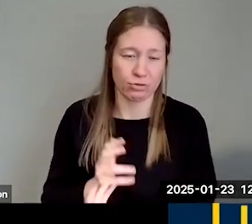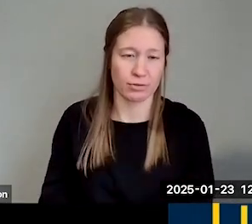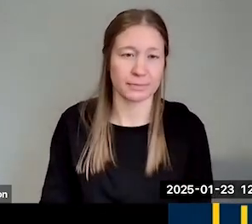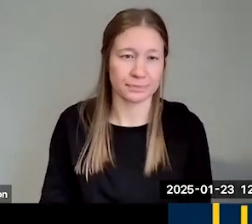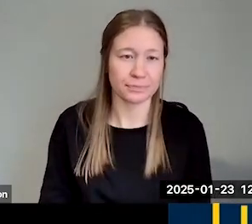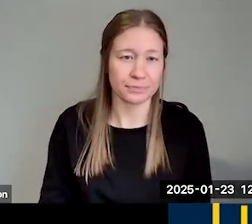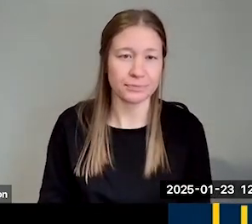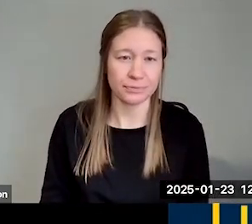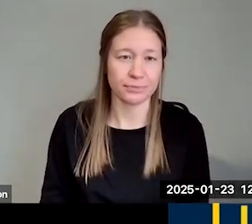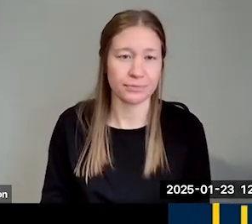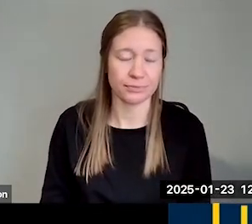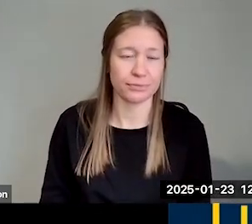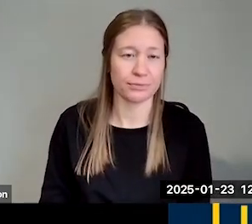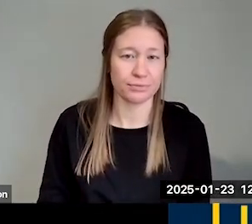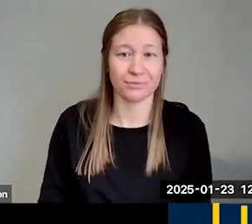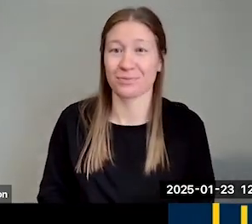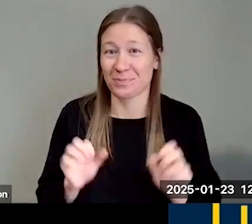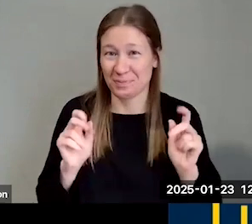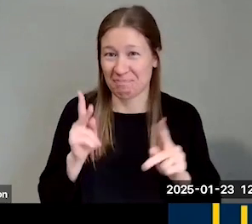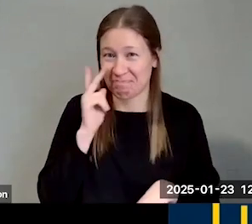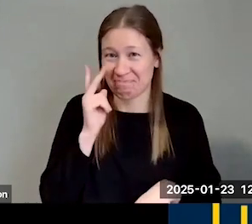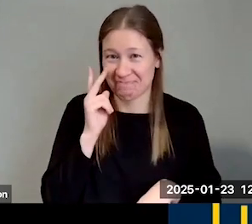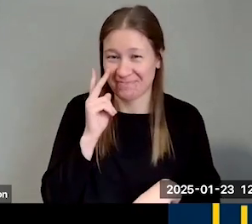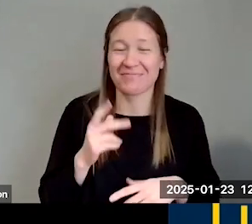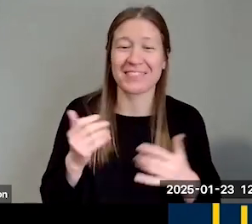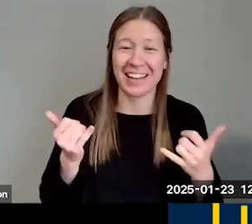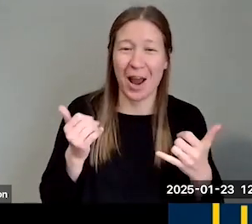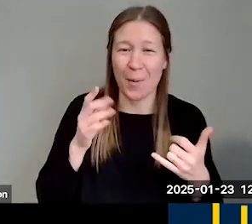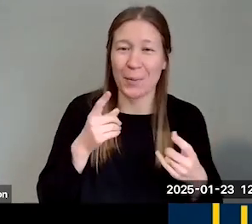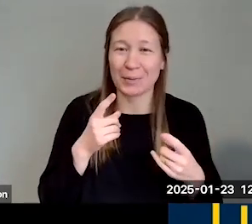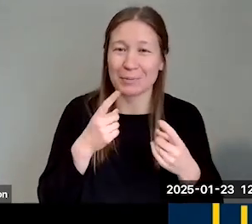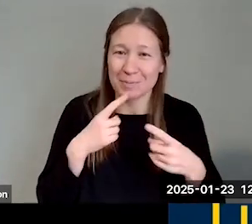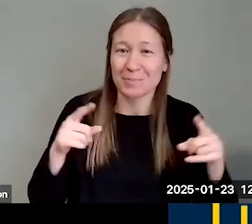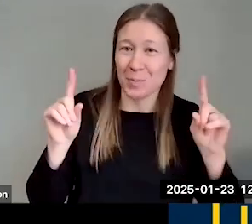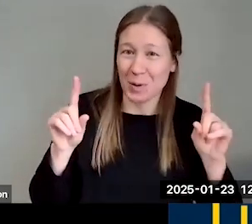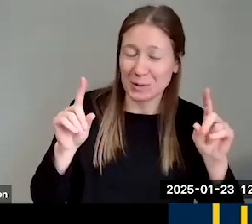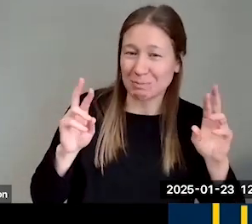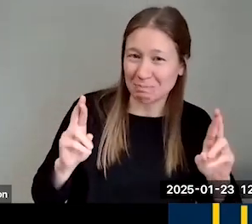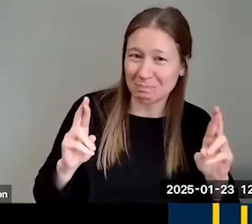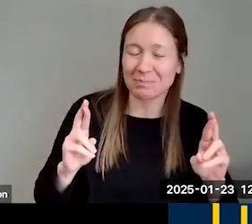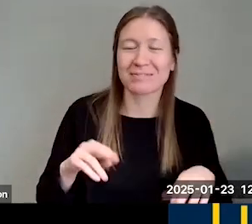Okay, we're gonna see if this works. It's time for a poll. And keep in mind for the purposes of this poll,